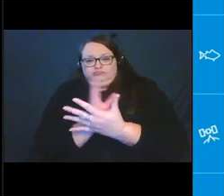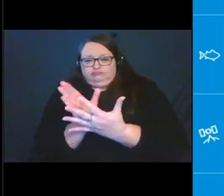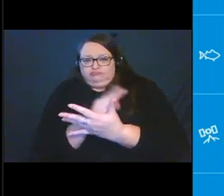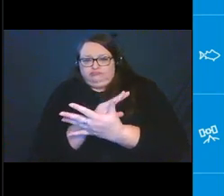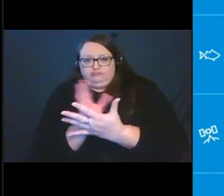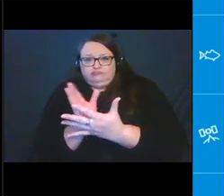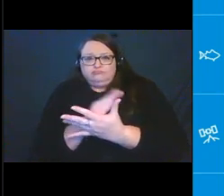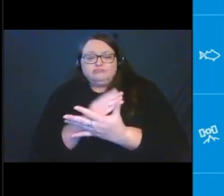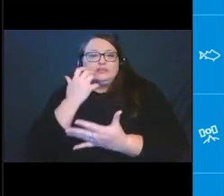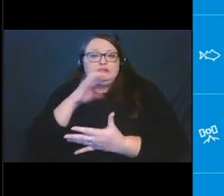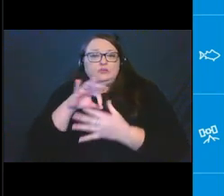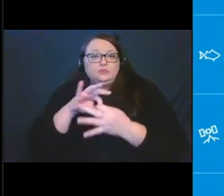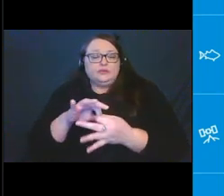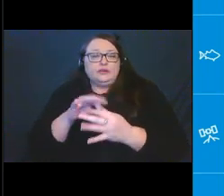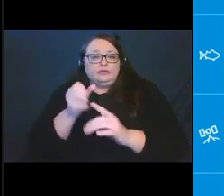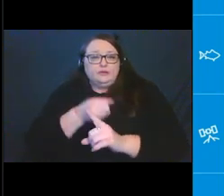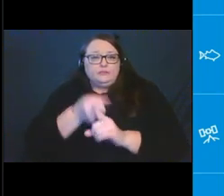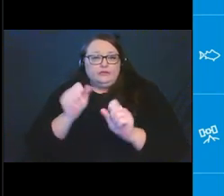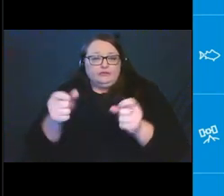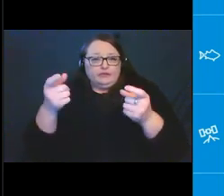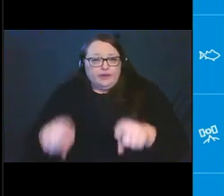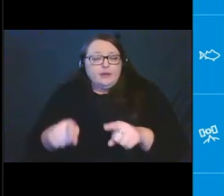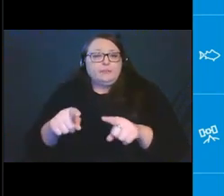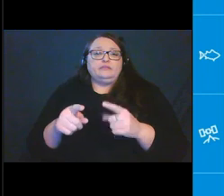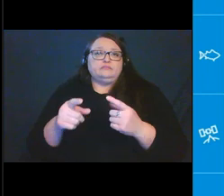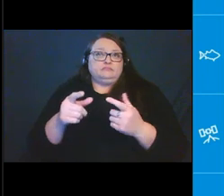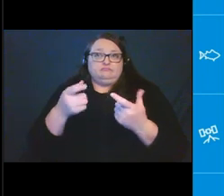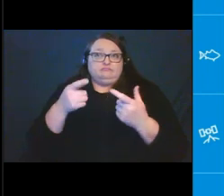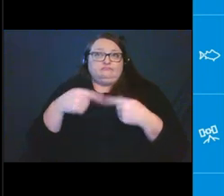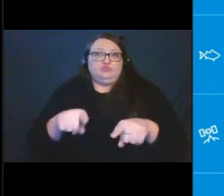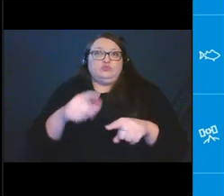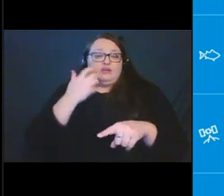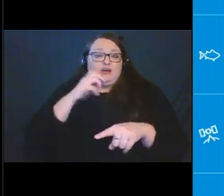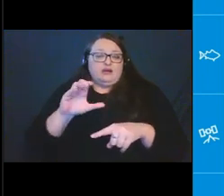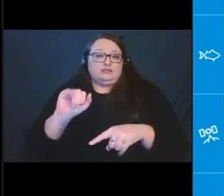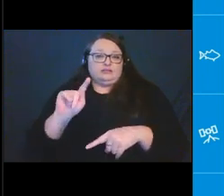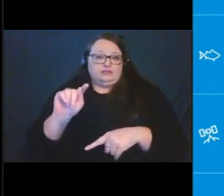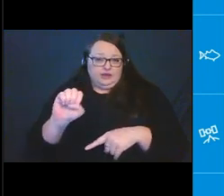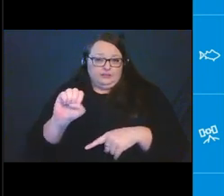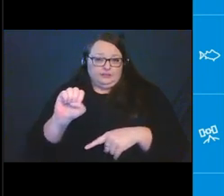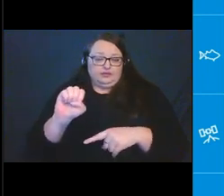even in what we would call a hot climate. This doesn't mean that HeatRisk doesn't work here,